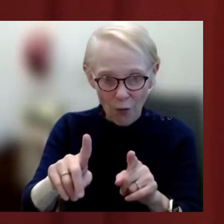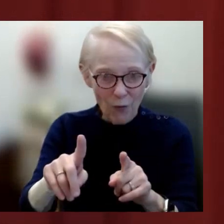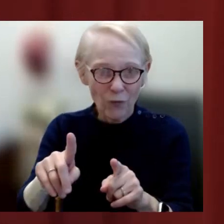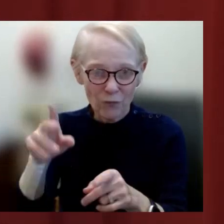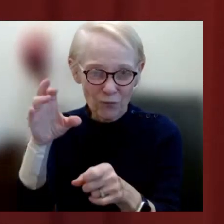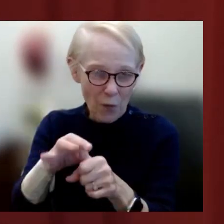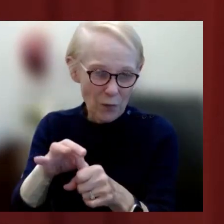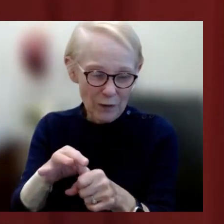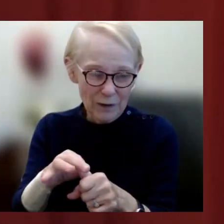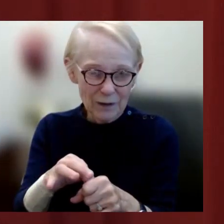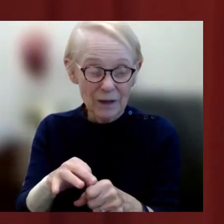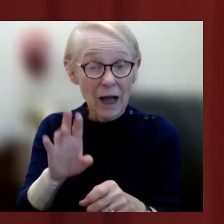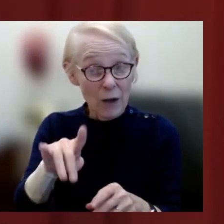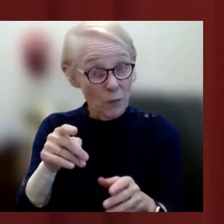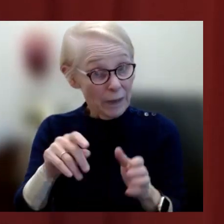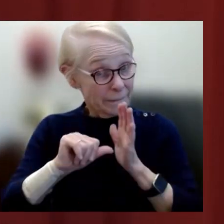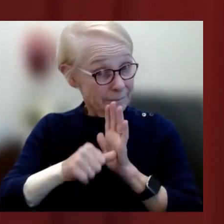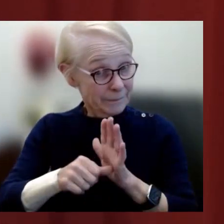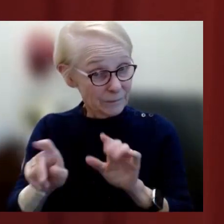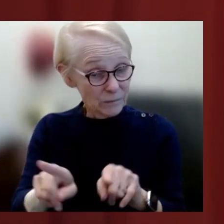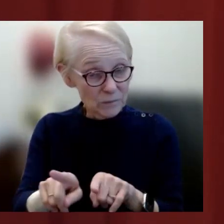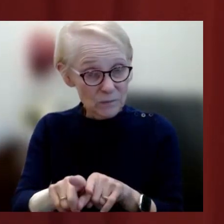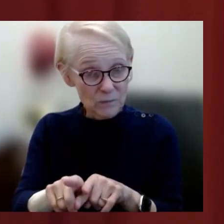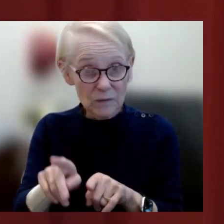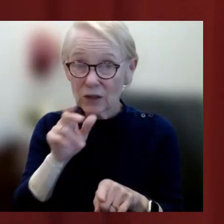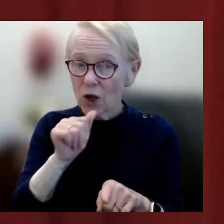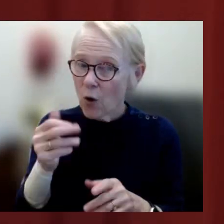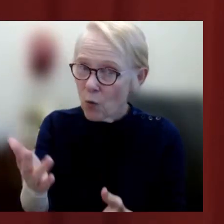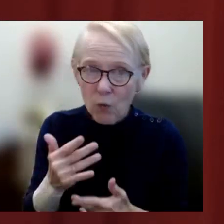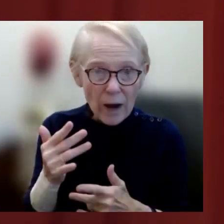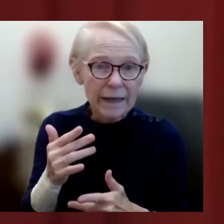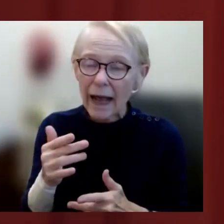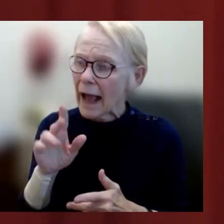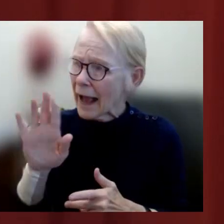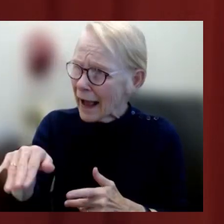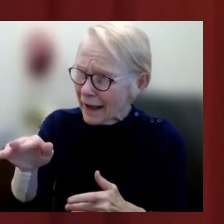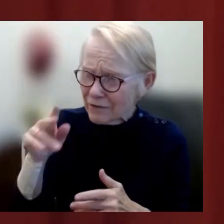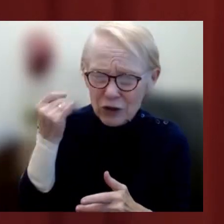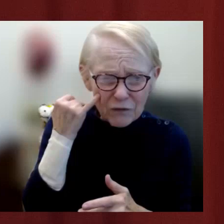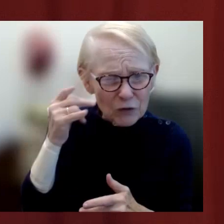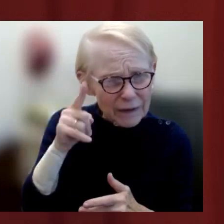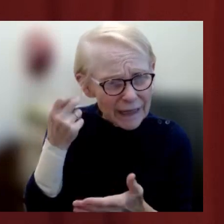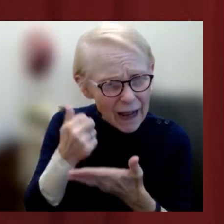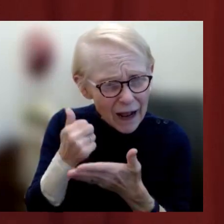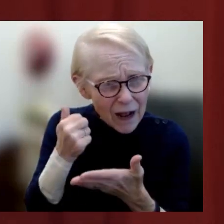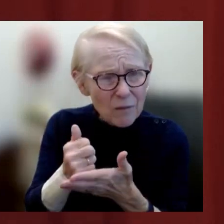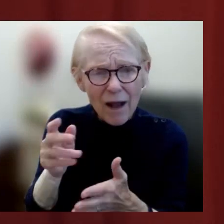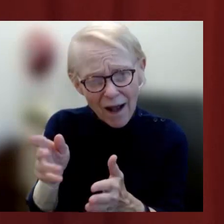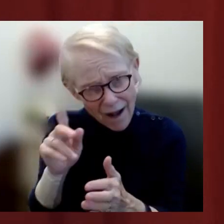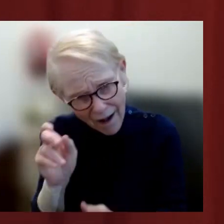reiterate that uh do not hesitate to ask for help when you go to the polls if you decide not to do a